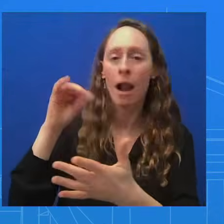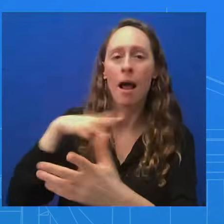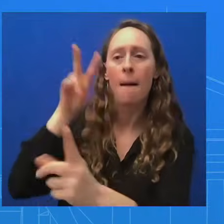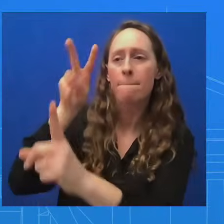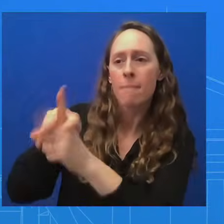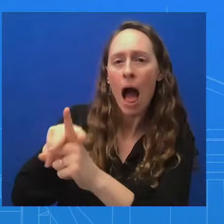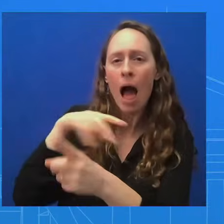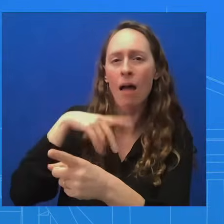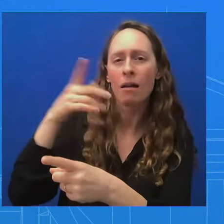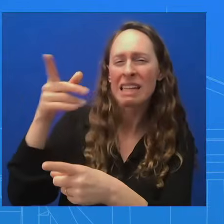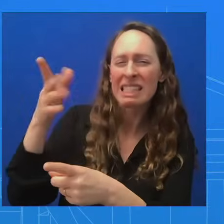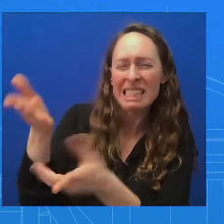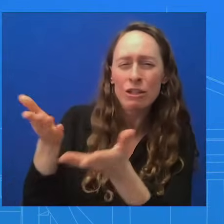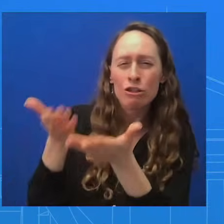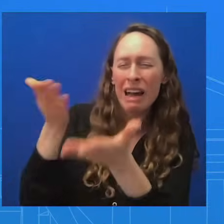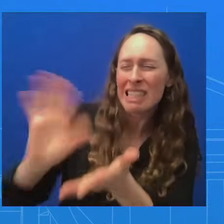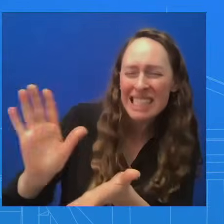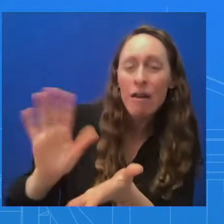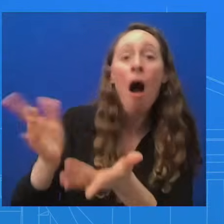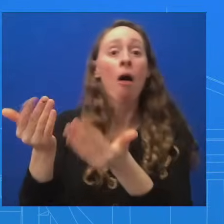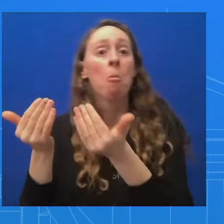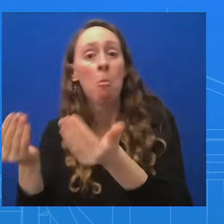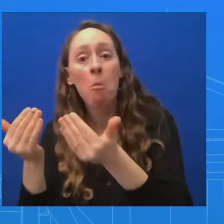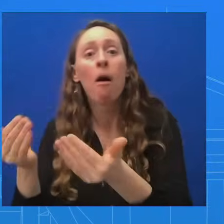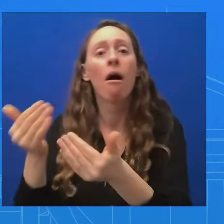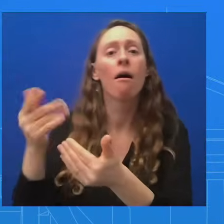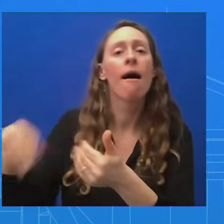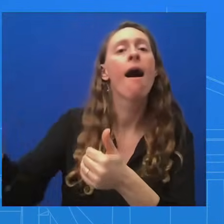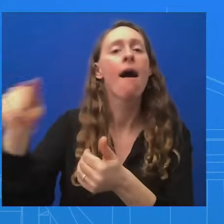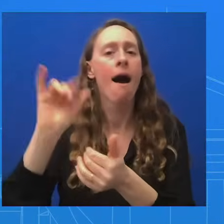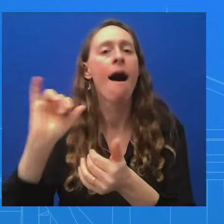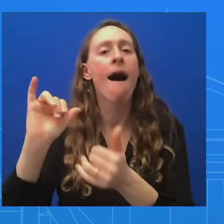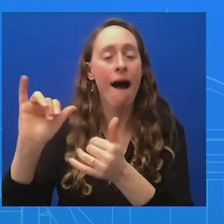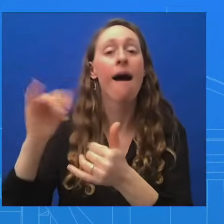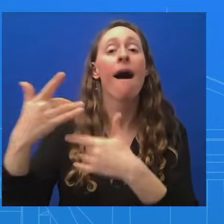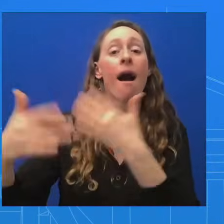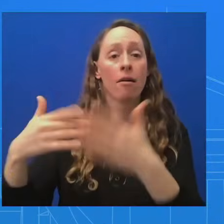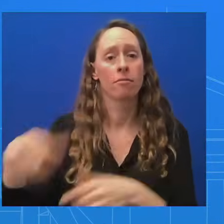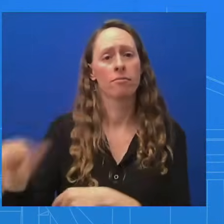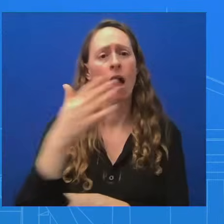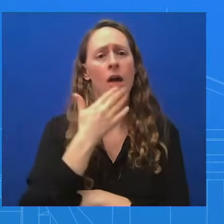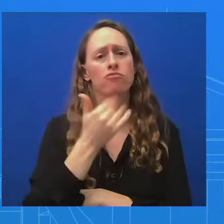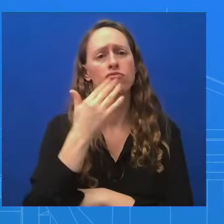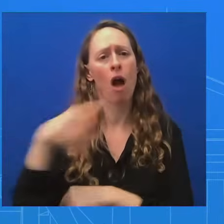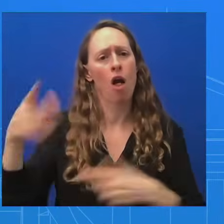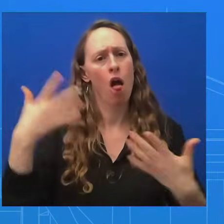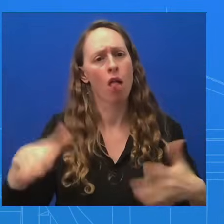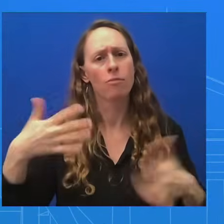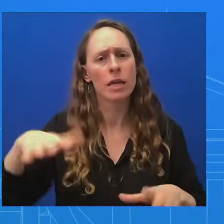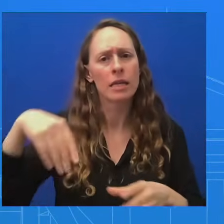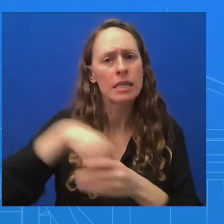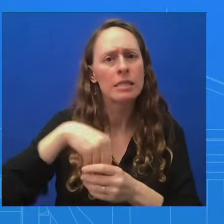to lower-intensity operations, again, largely at our urging. They opened up Kerem Shalom, a second gate of humanitarian assistance,